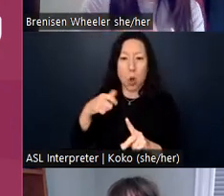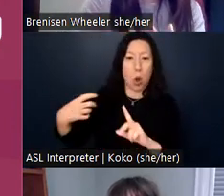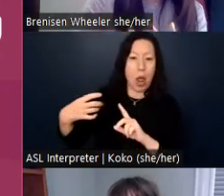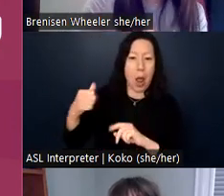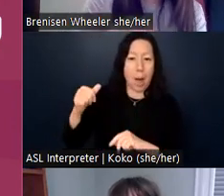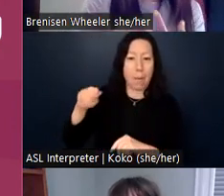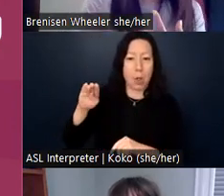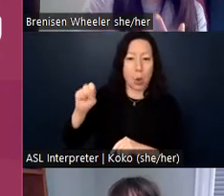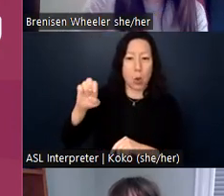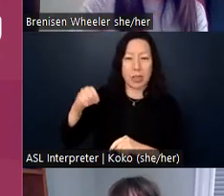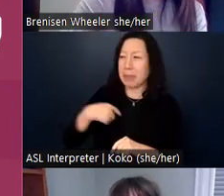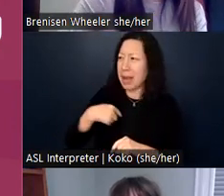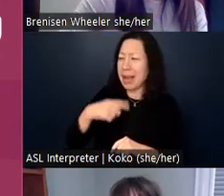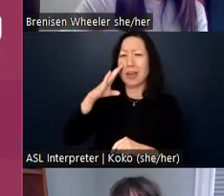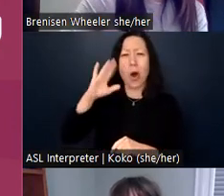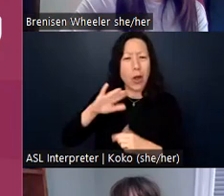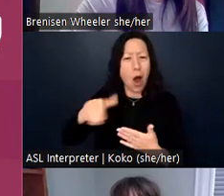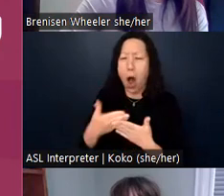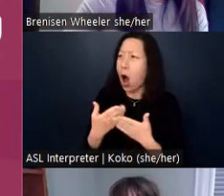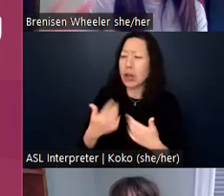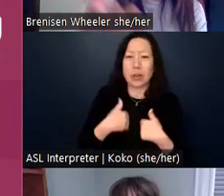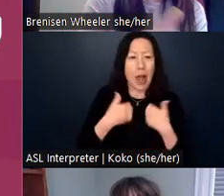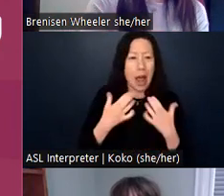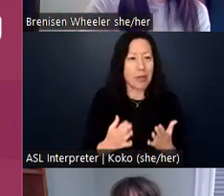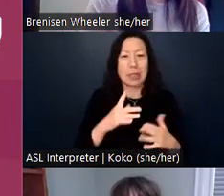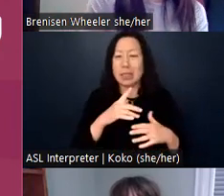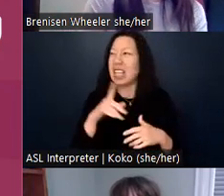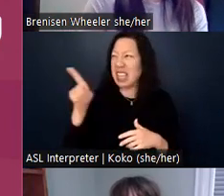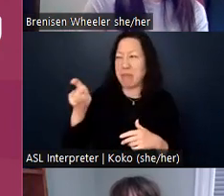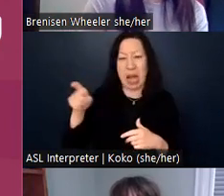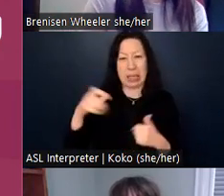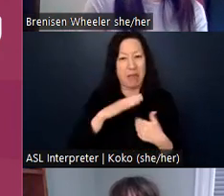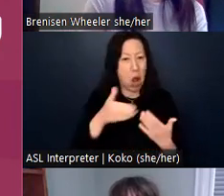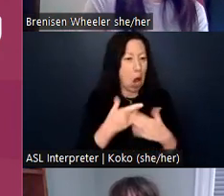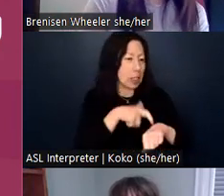time, energy, and to all control who they can and cannot talk to you will be around